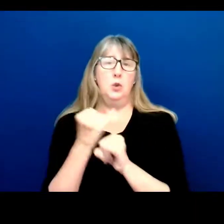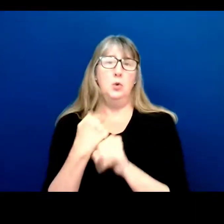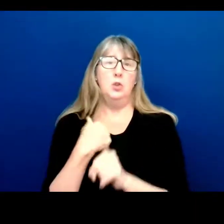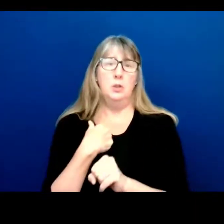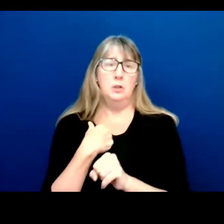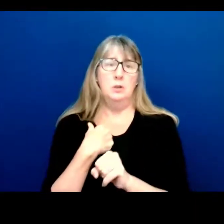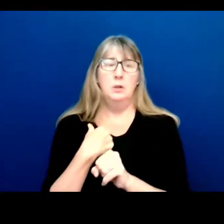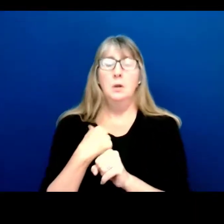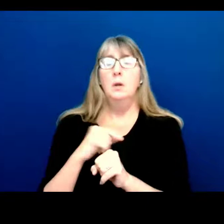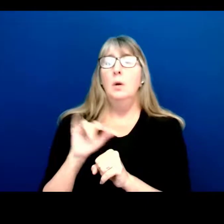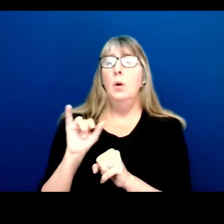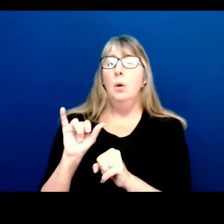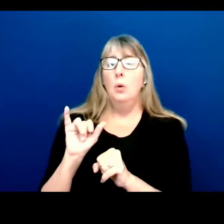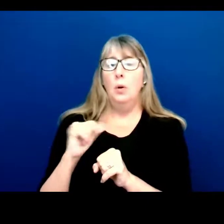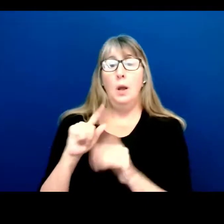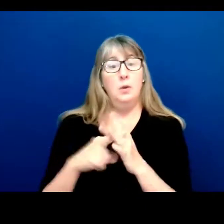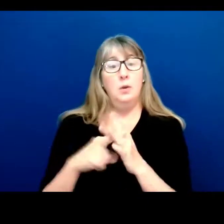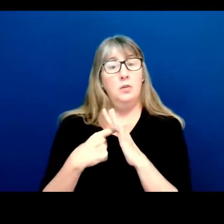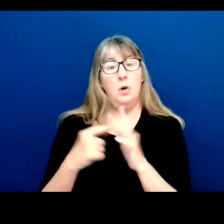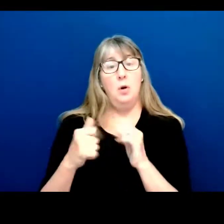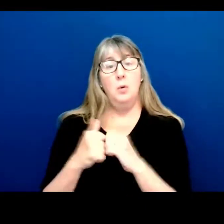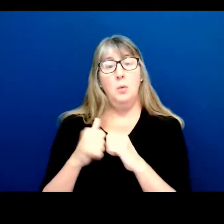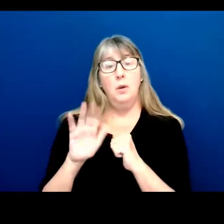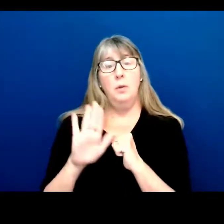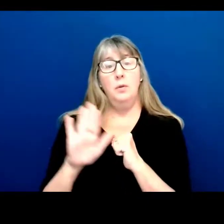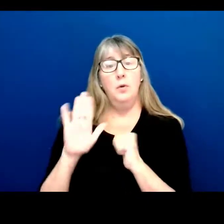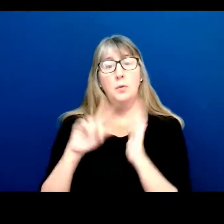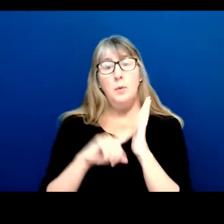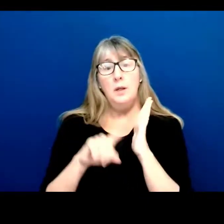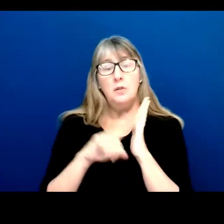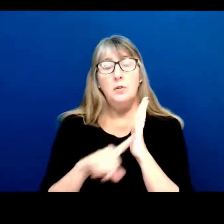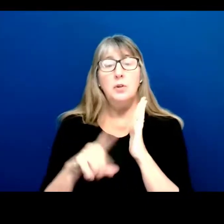Kathy Hancock: Oh. I would start, I guess, with your research and contracts office.